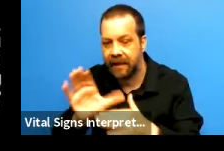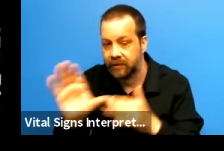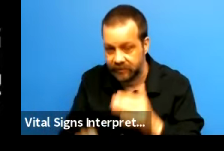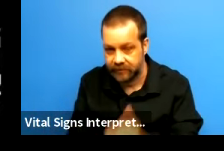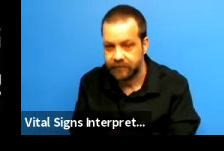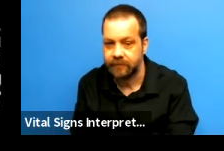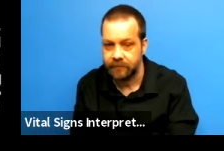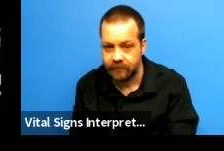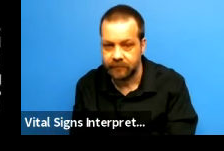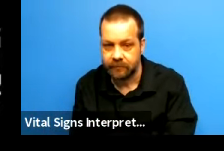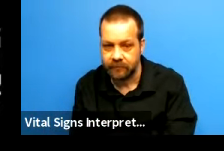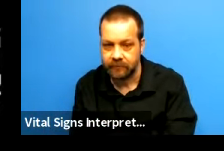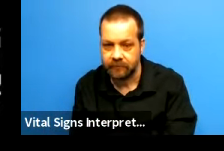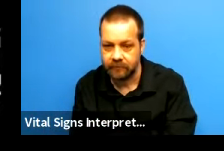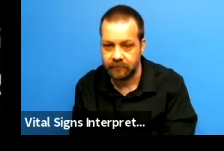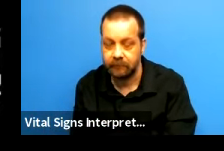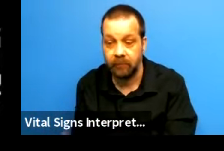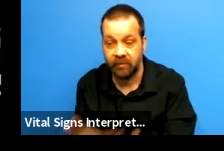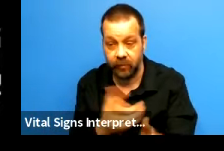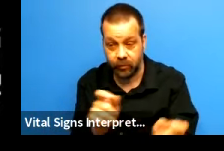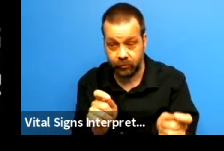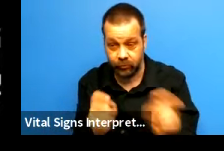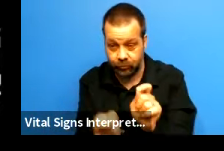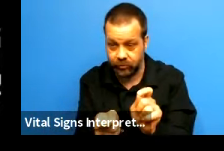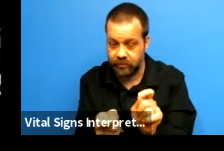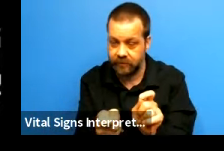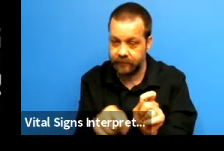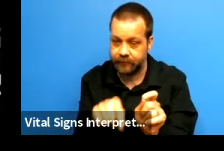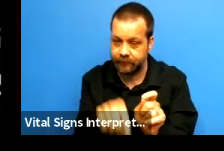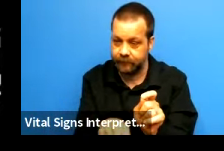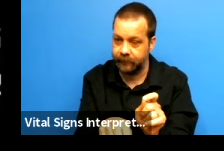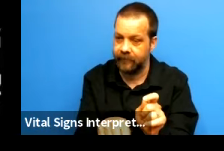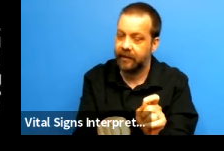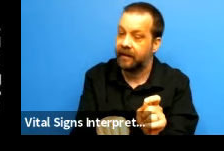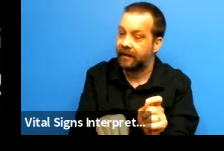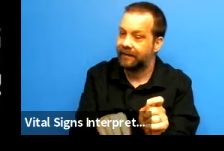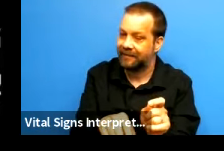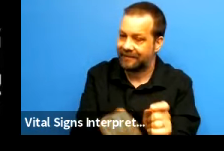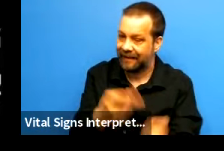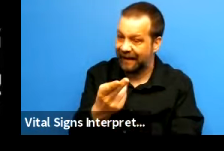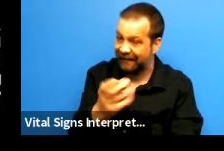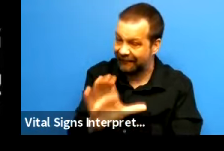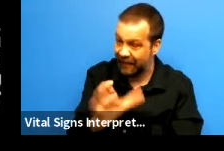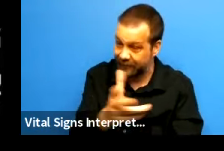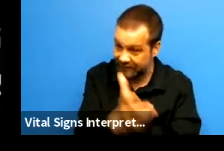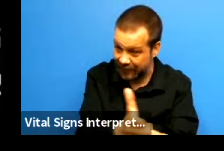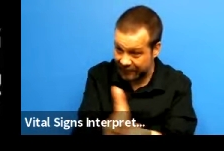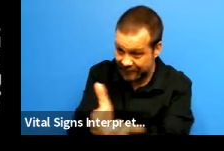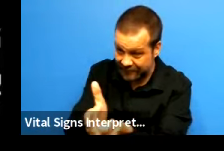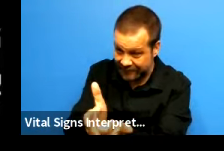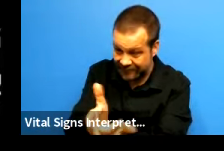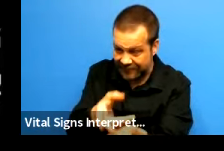before converting accessible parking spaces to additional outdoor dining spaces or order pick up.